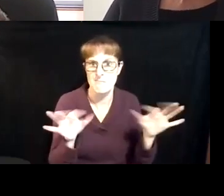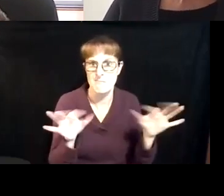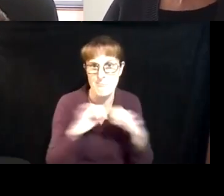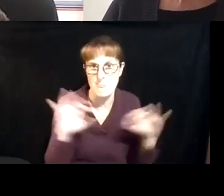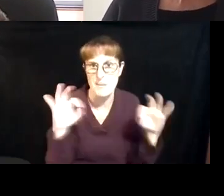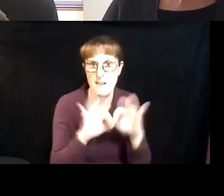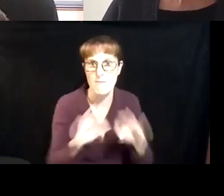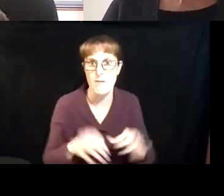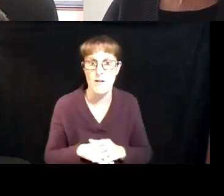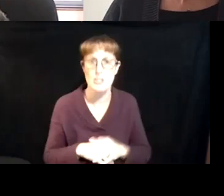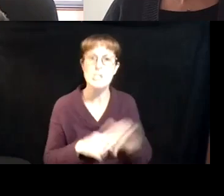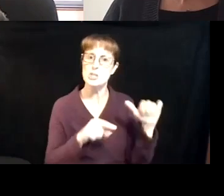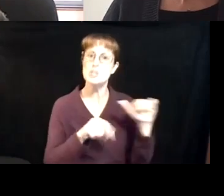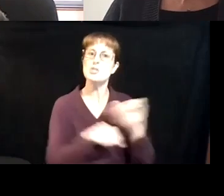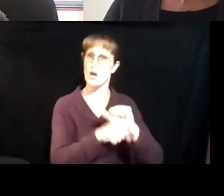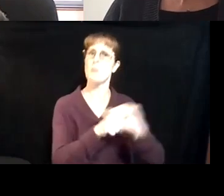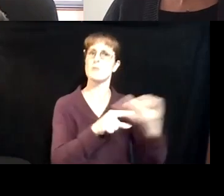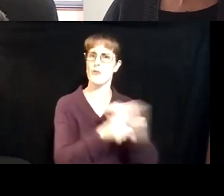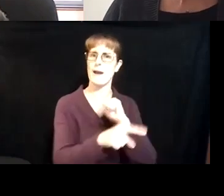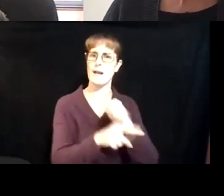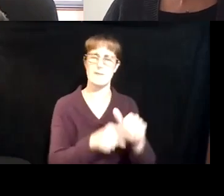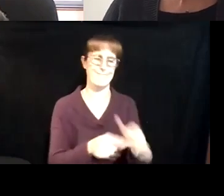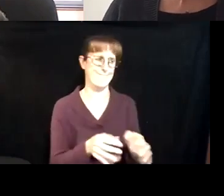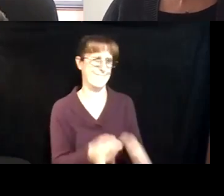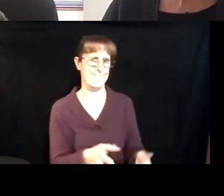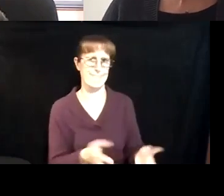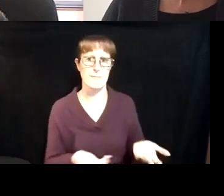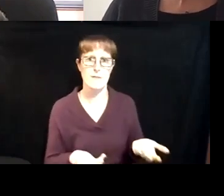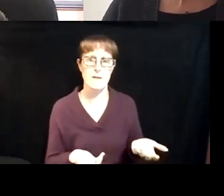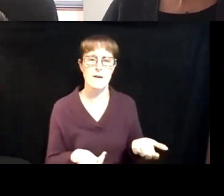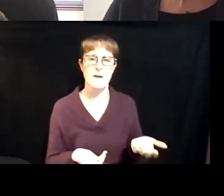I think a lot of behaviors that we see are